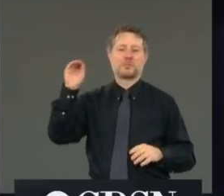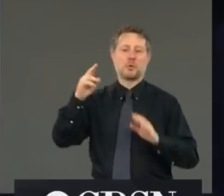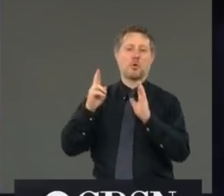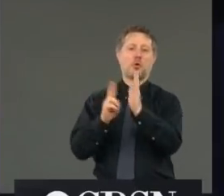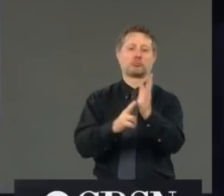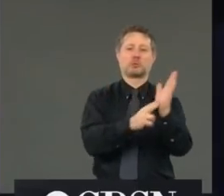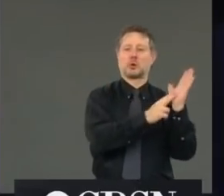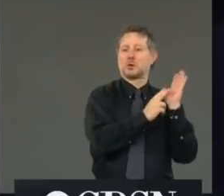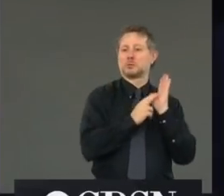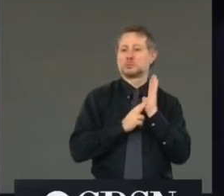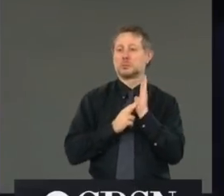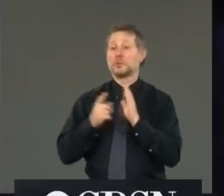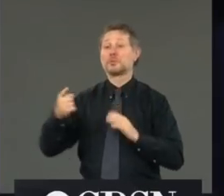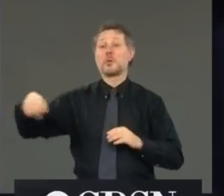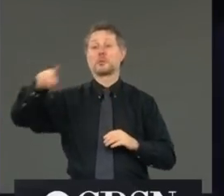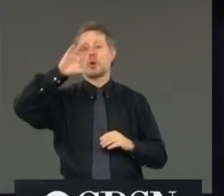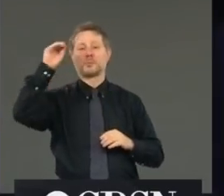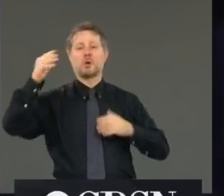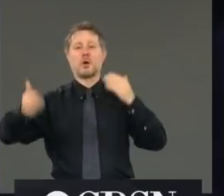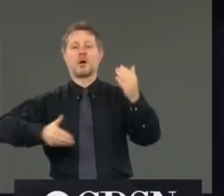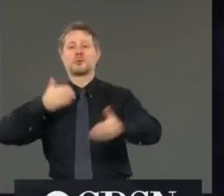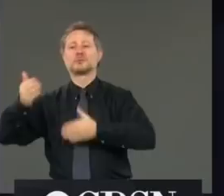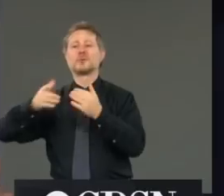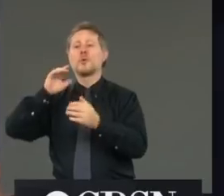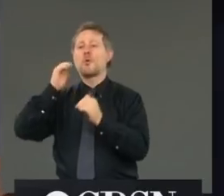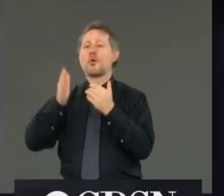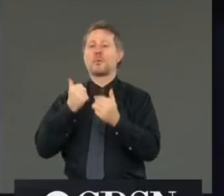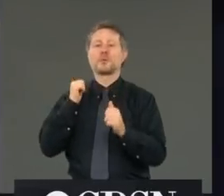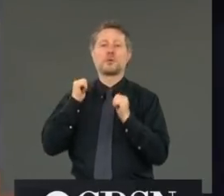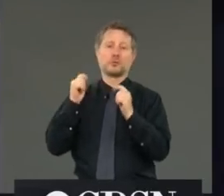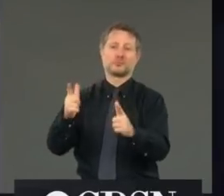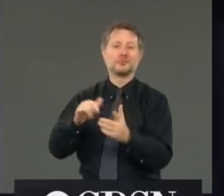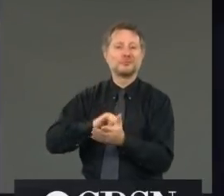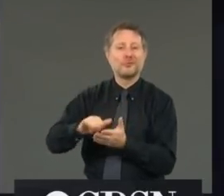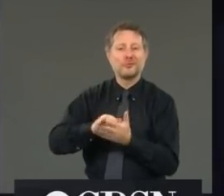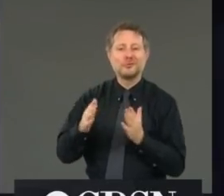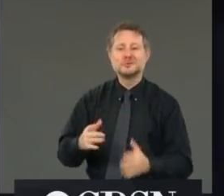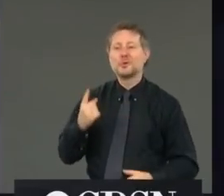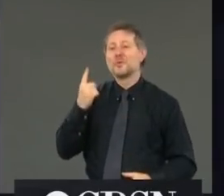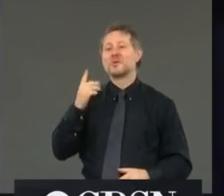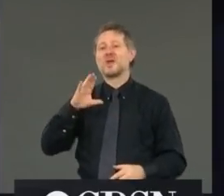TO 3,100 STAFF, AND, ACTUALLY, WE HAVE ABOUT 7,000 DURING A WEEK ACTUALLY WORKING ON THESE.